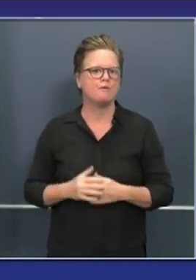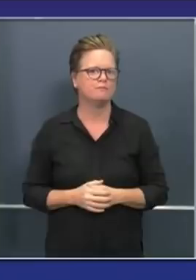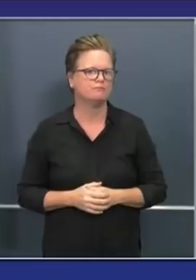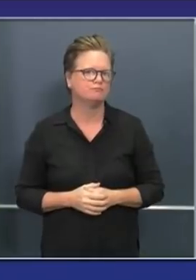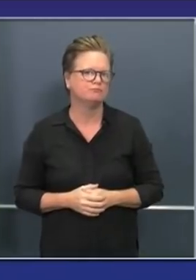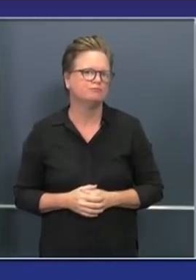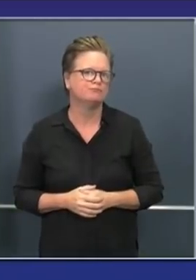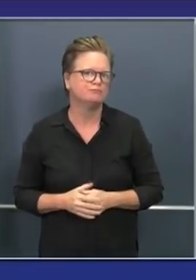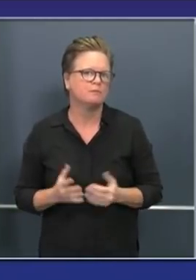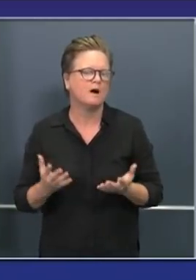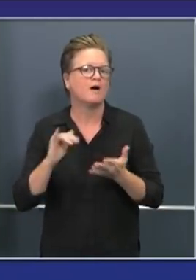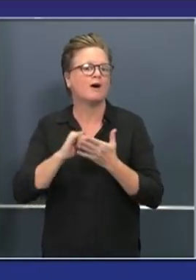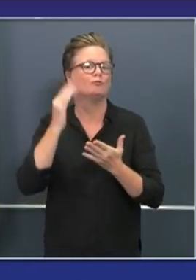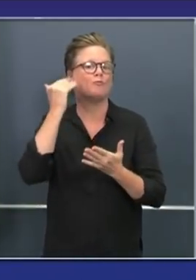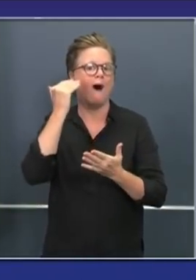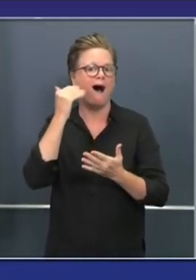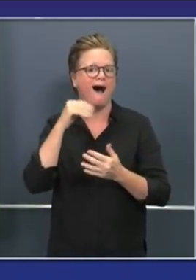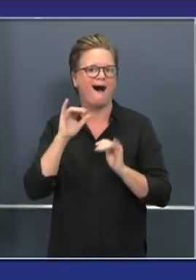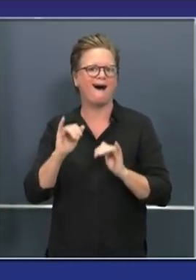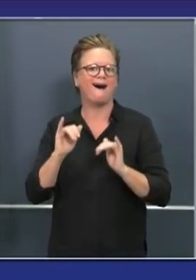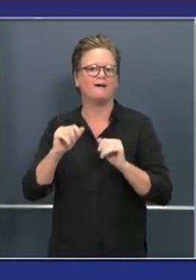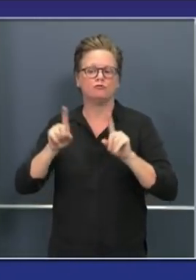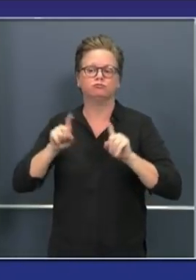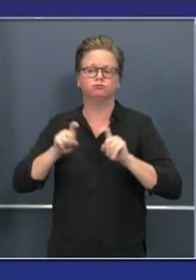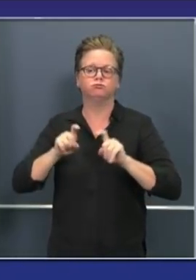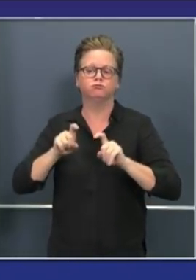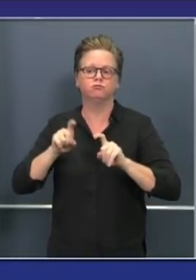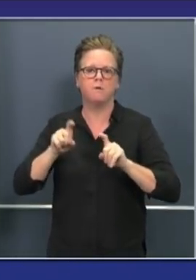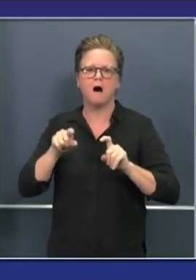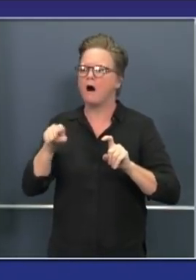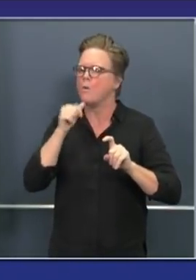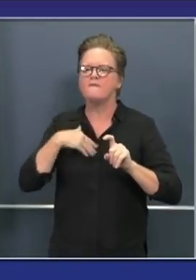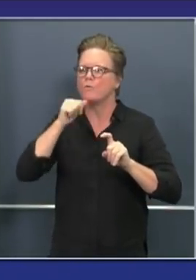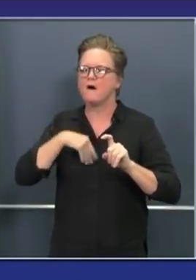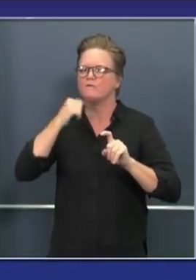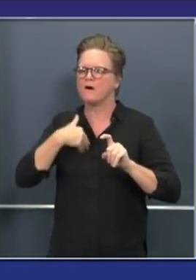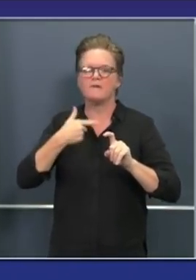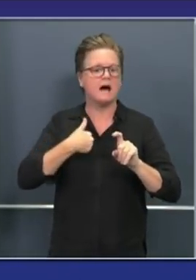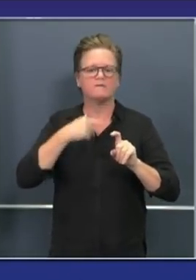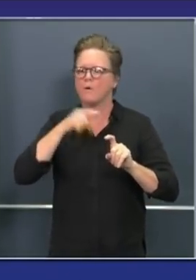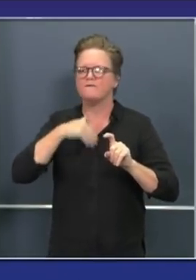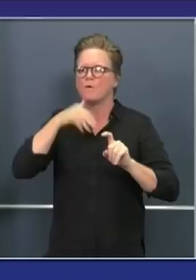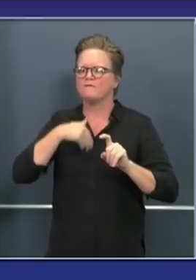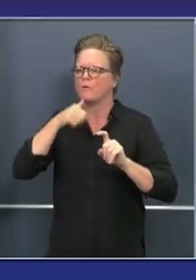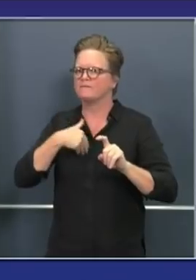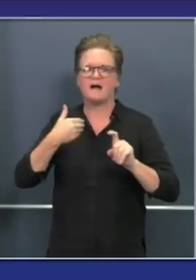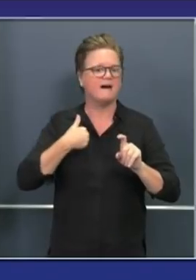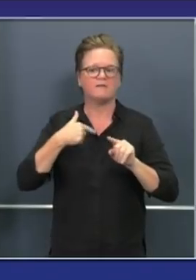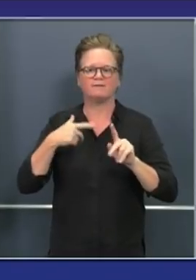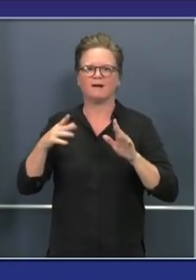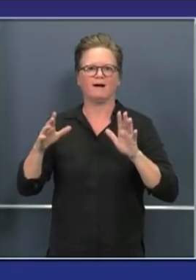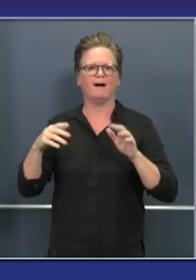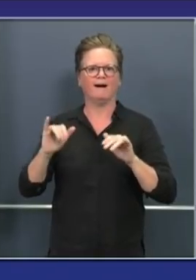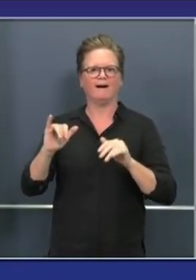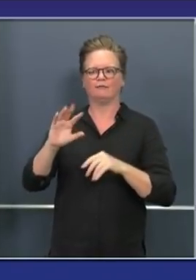THEY WERE MODEST. WE MADE THAT POINT ABUNDANTLY CLEAR THAT WE NEEDED A